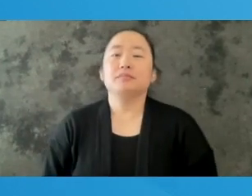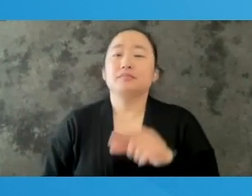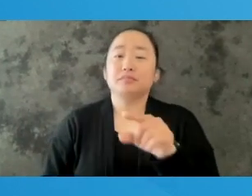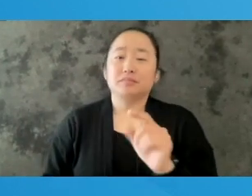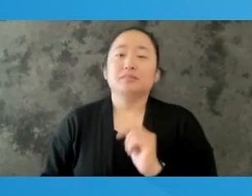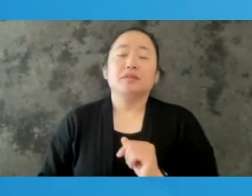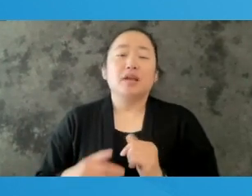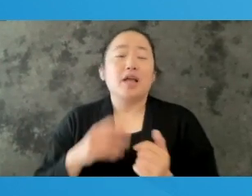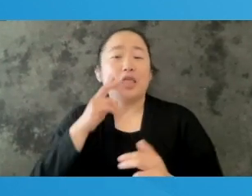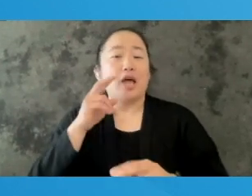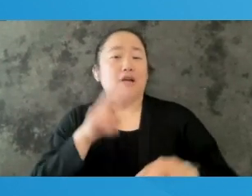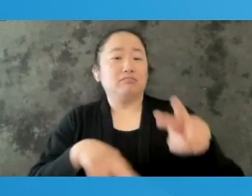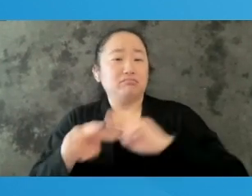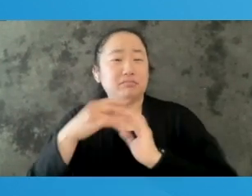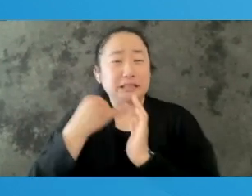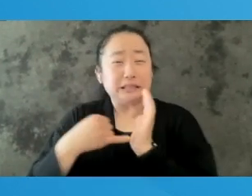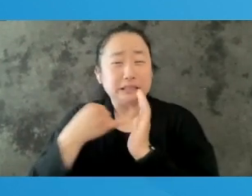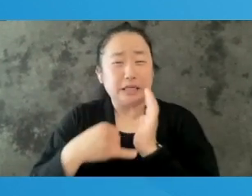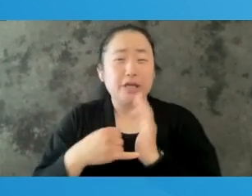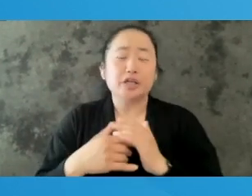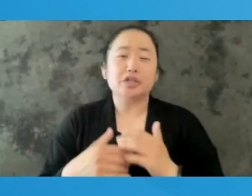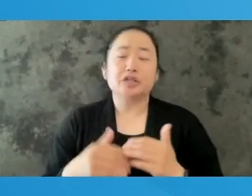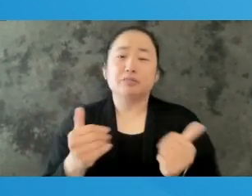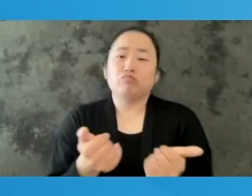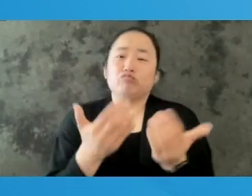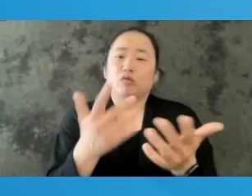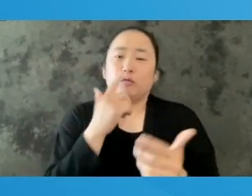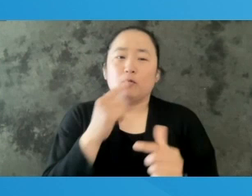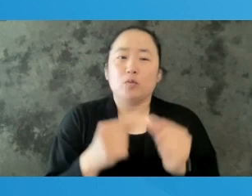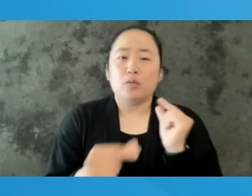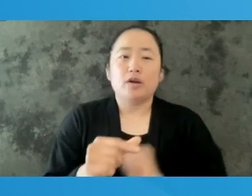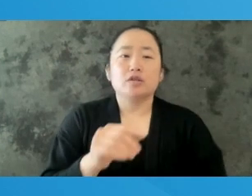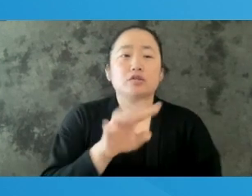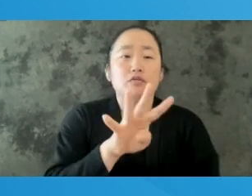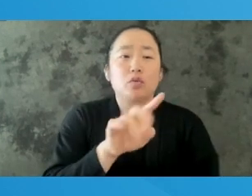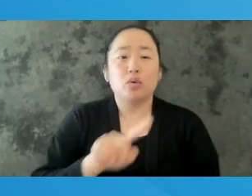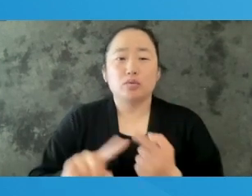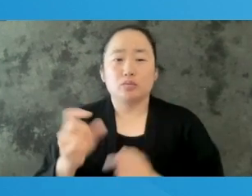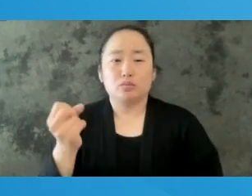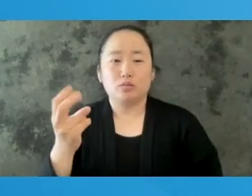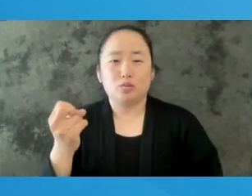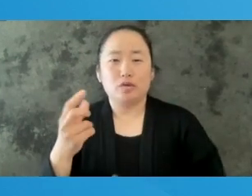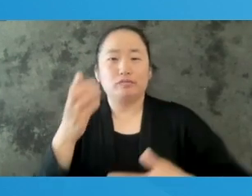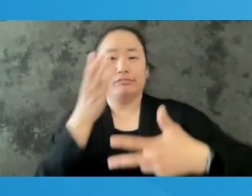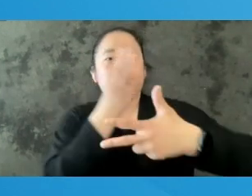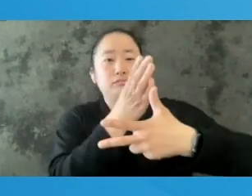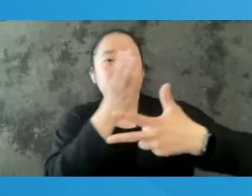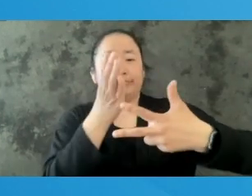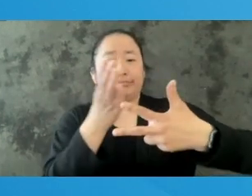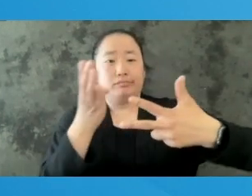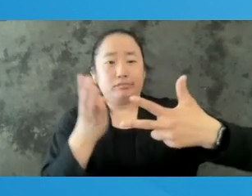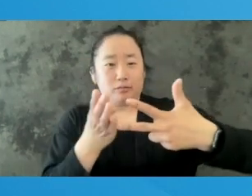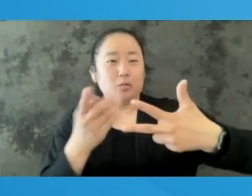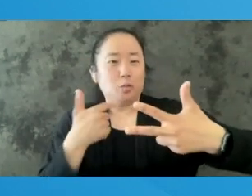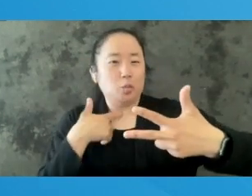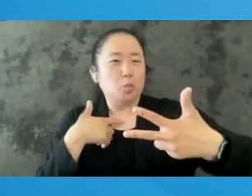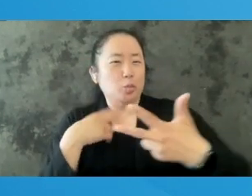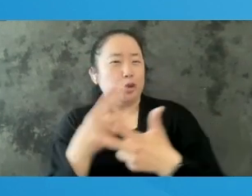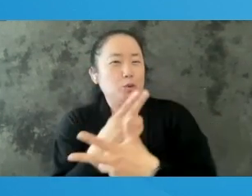So, just wanted to kind of introduce the routines that we'll be using today with our close look